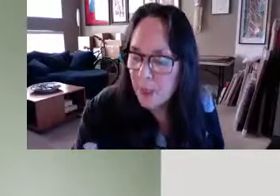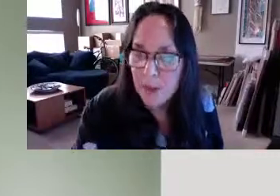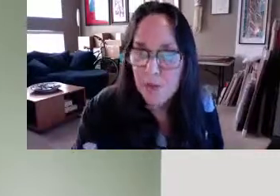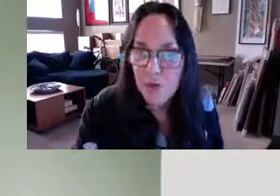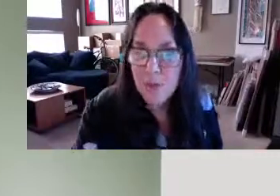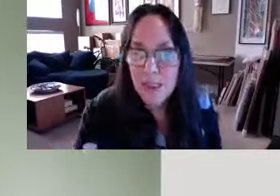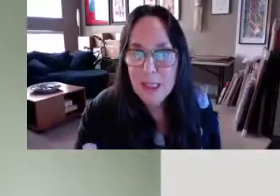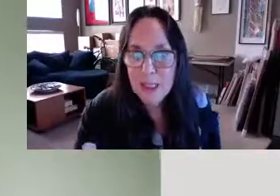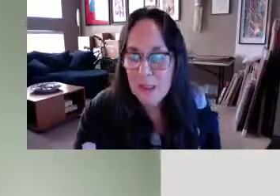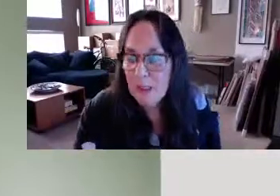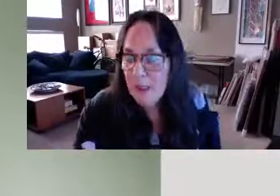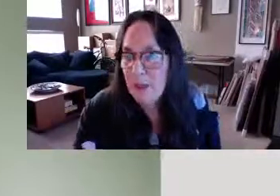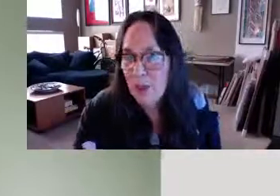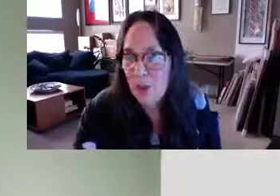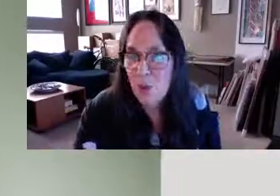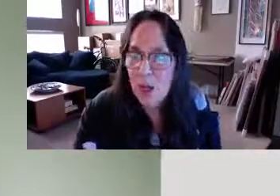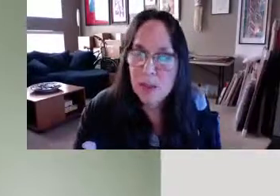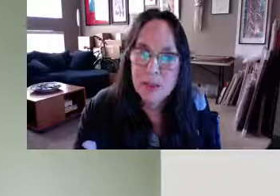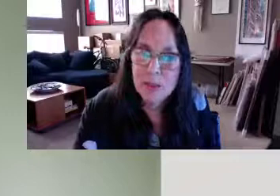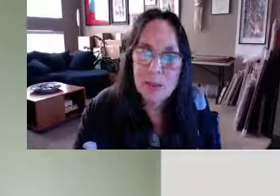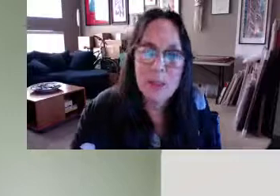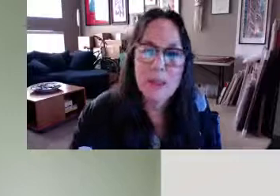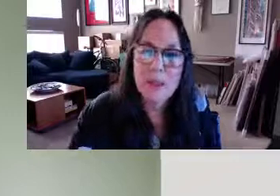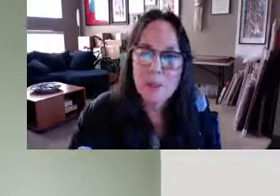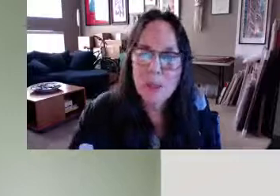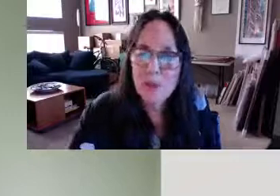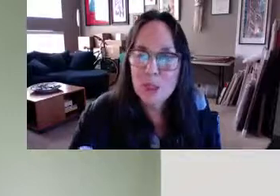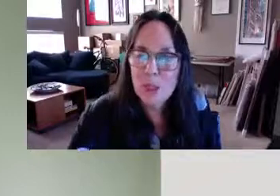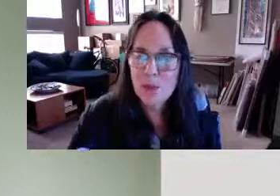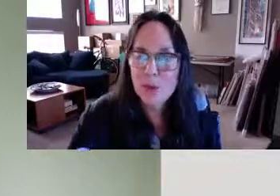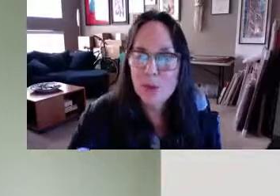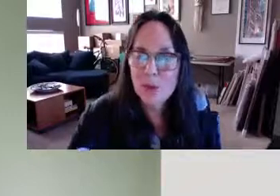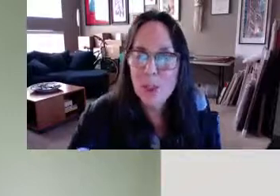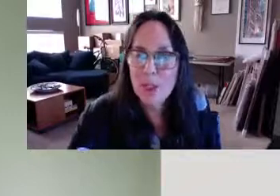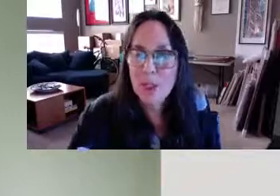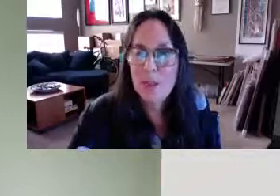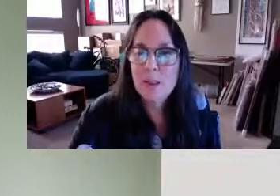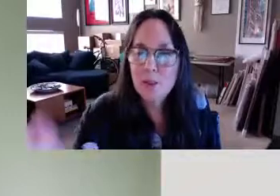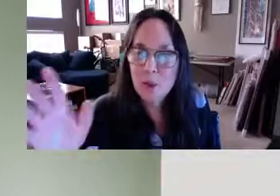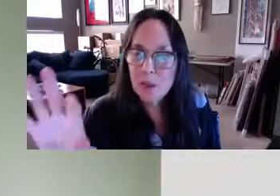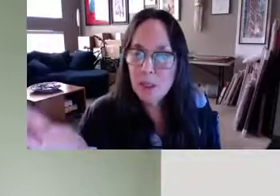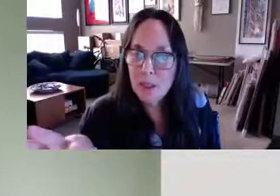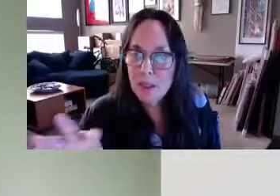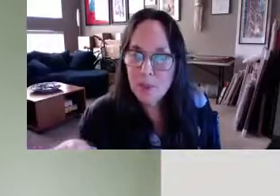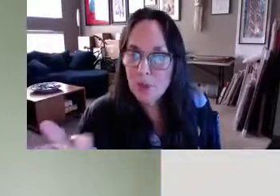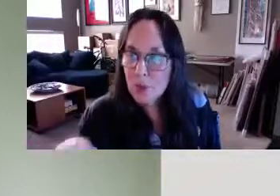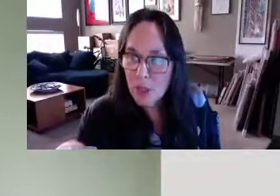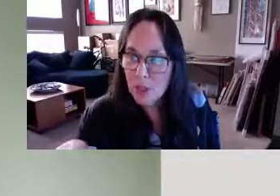as a form of healing and that turquoise is one of those colors so this is not like a hipster color